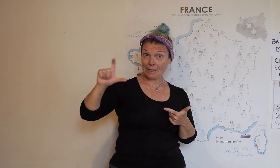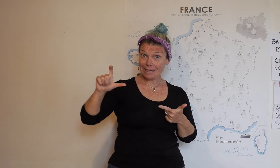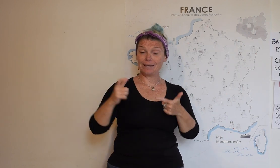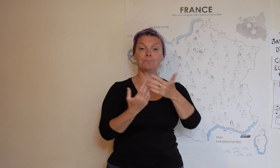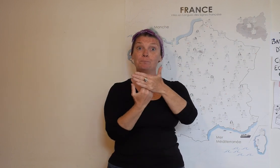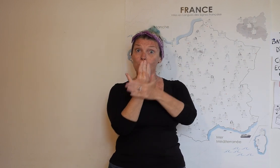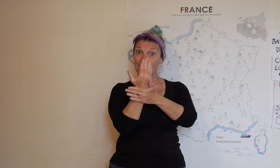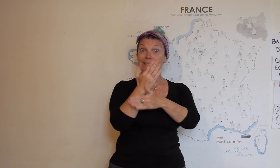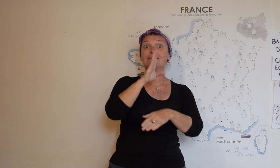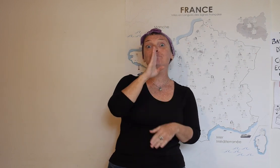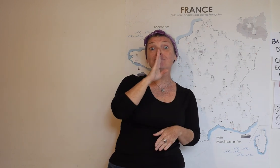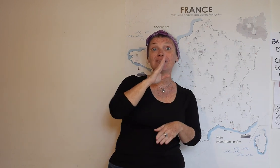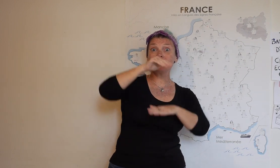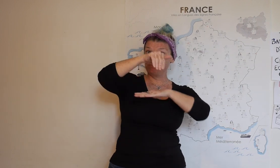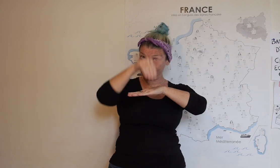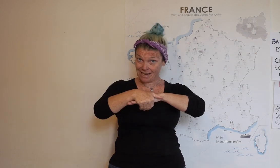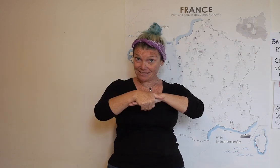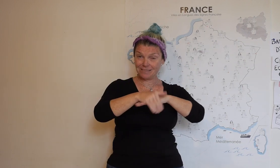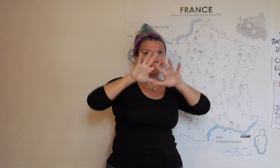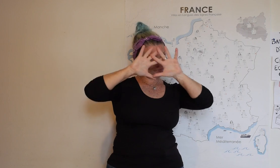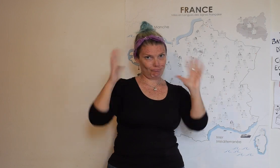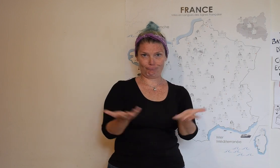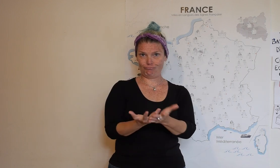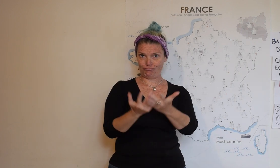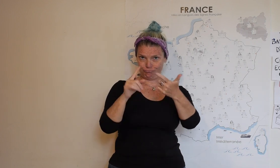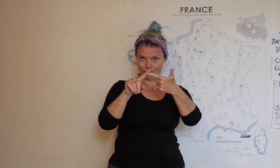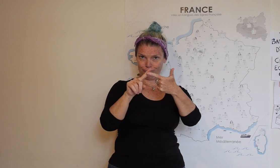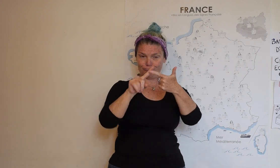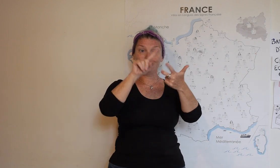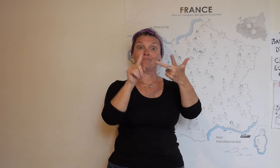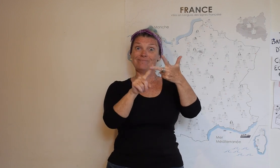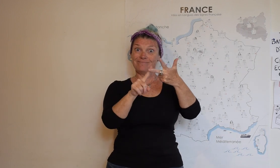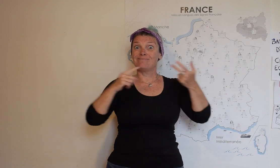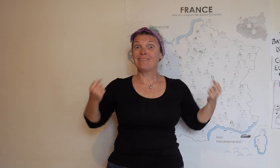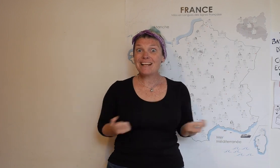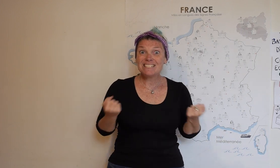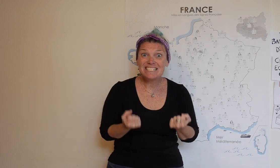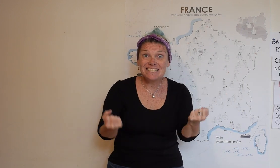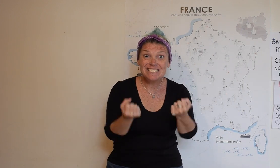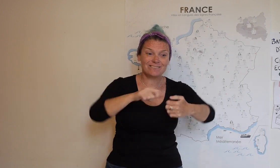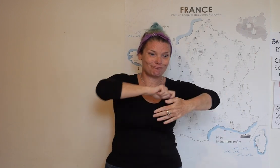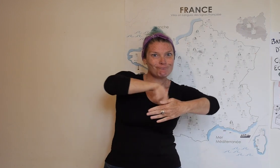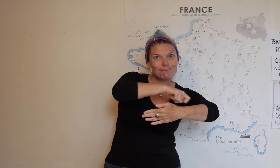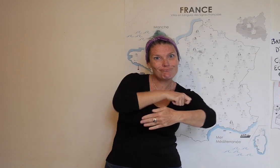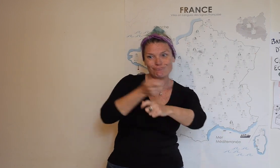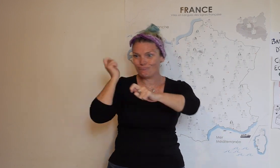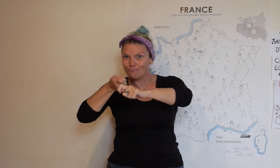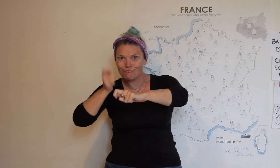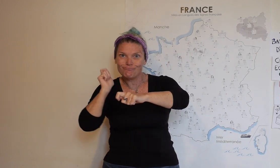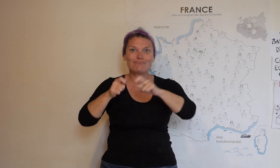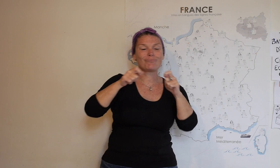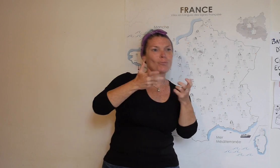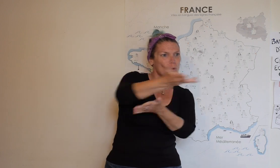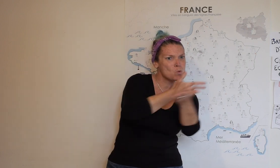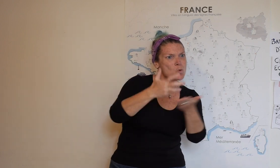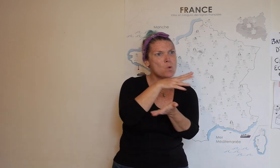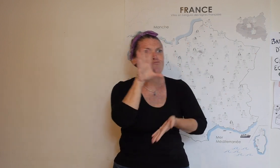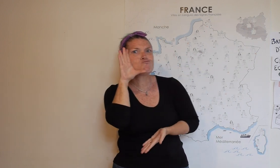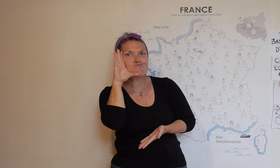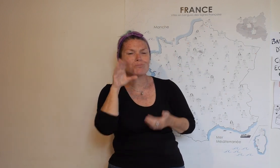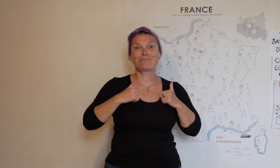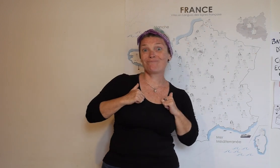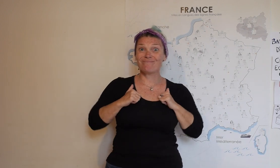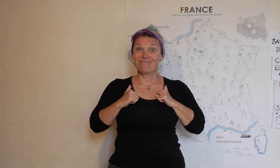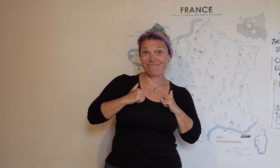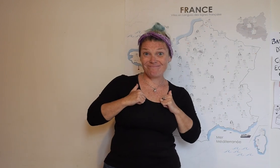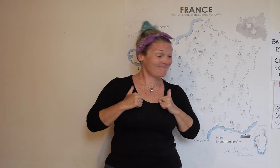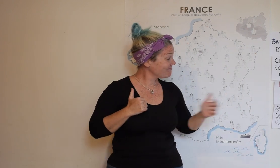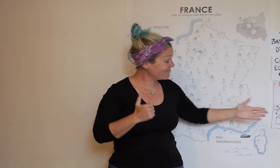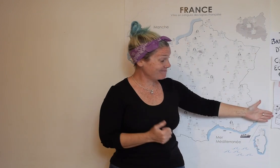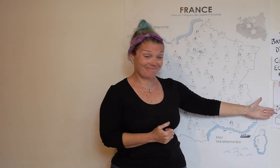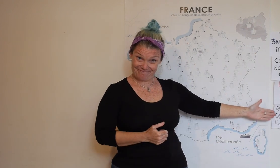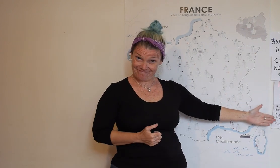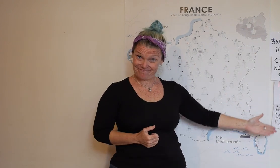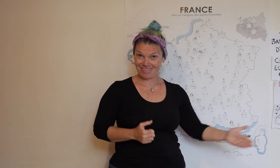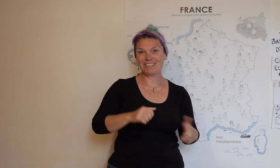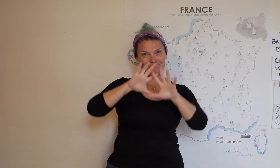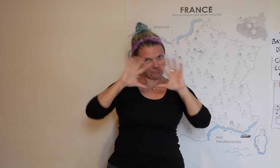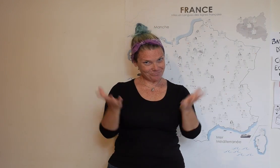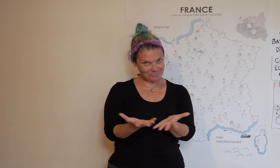creative manufacturing, discussions and trekking. All included in the cost.